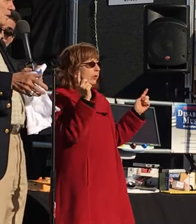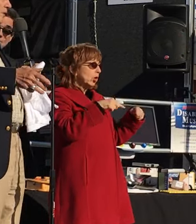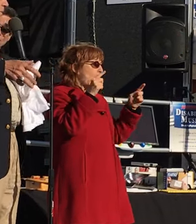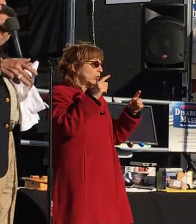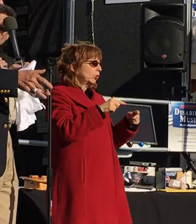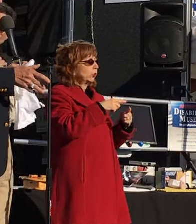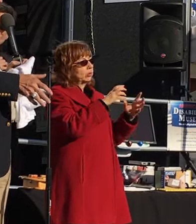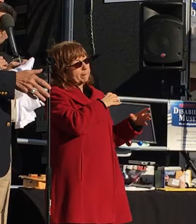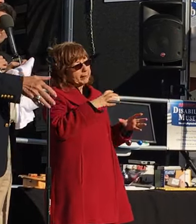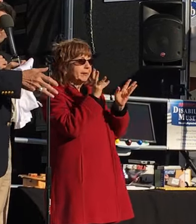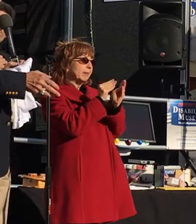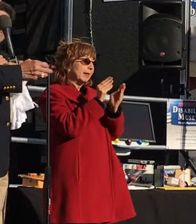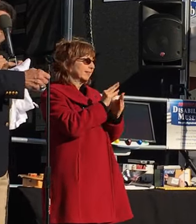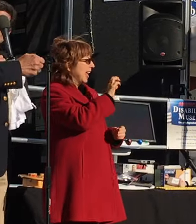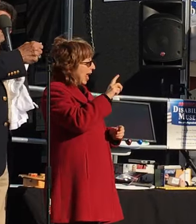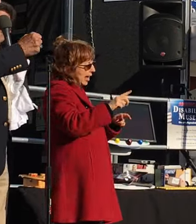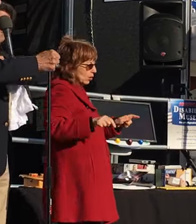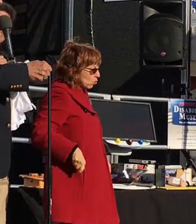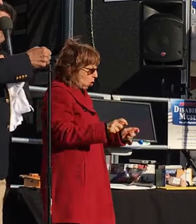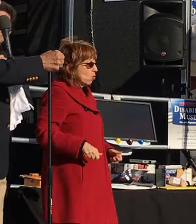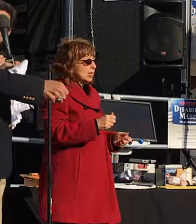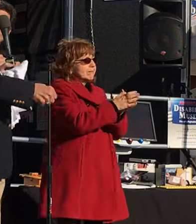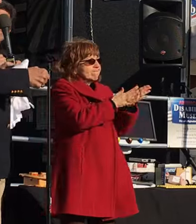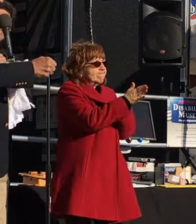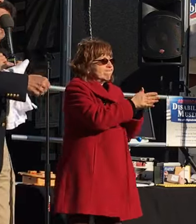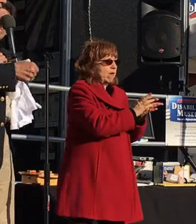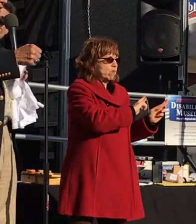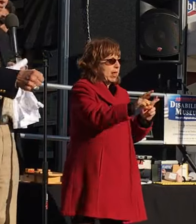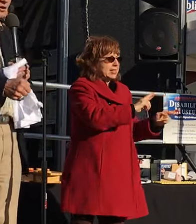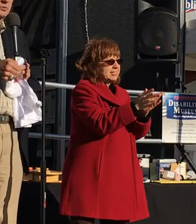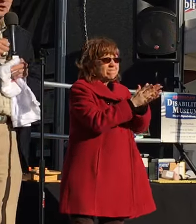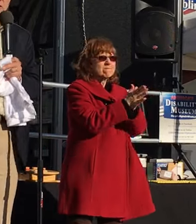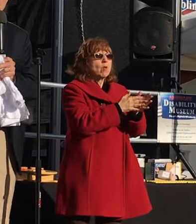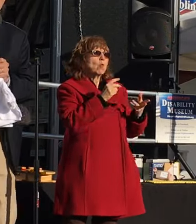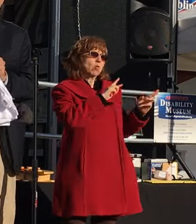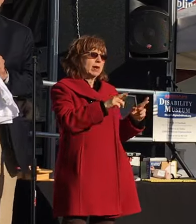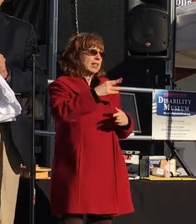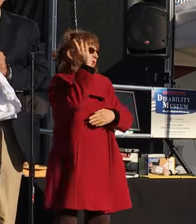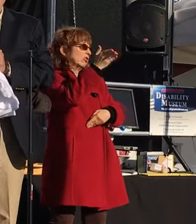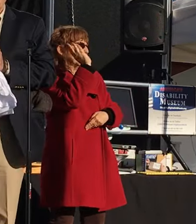in there and he would be all ready to go and all primed to give our speeches and stuff